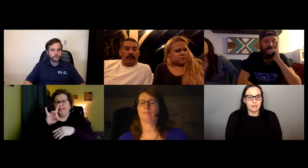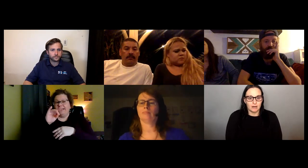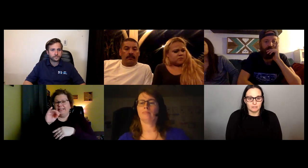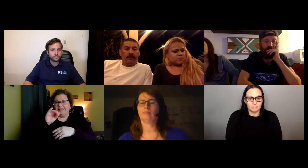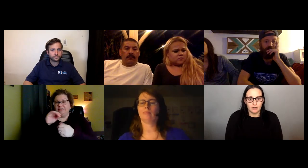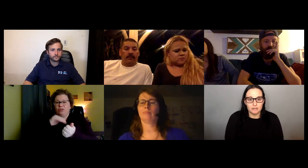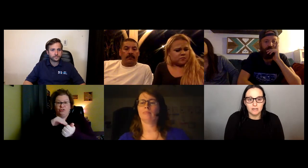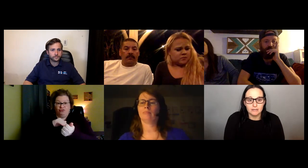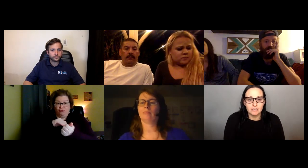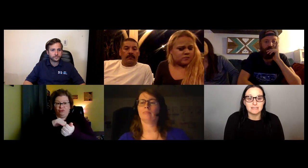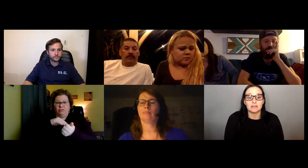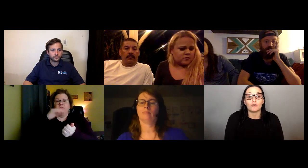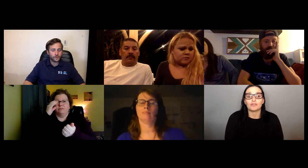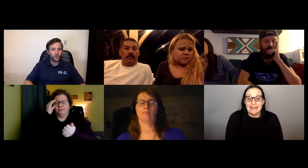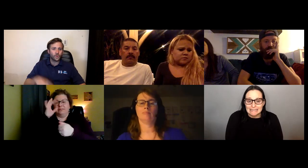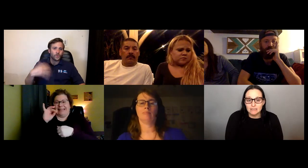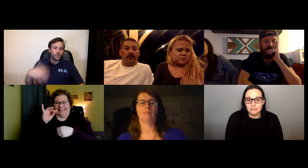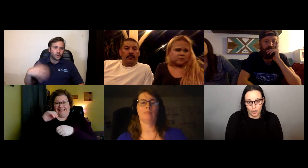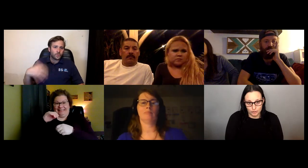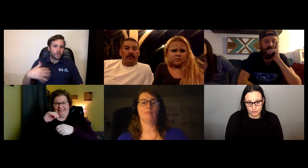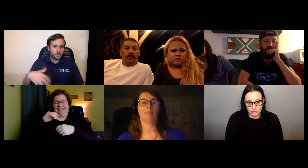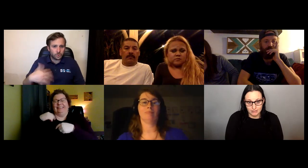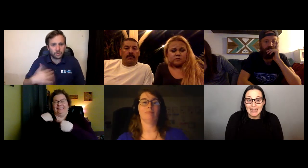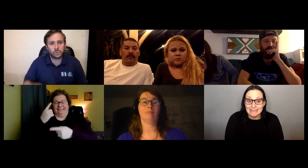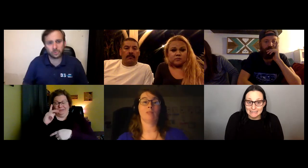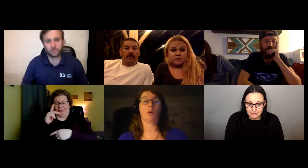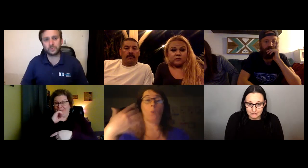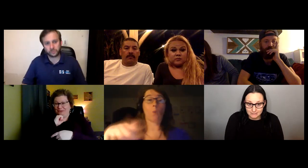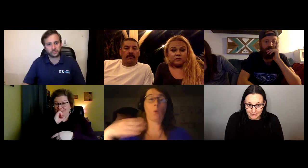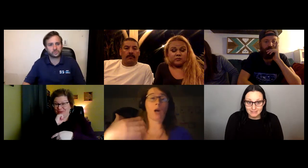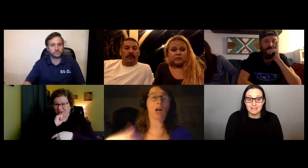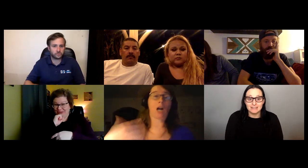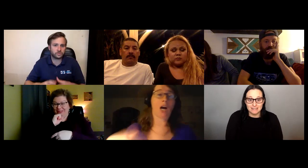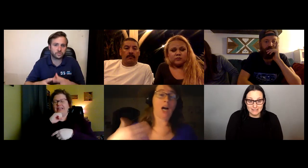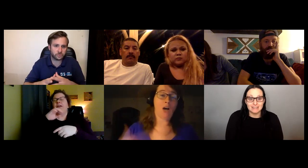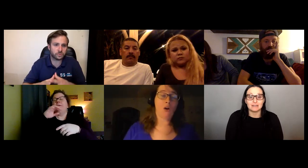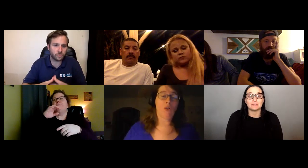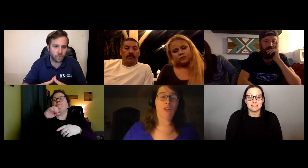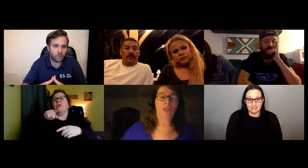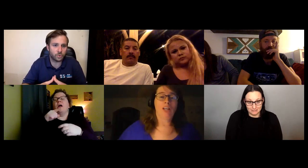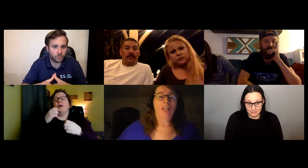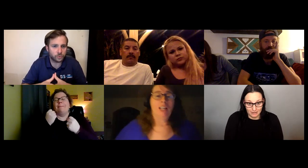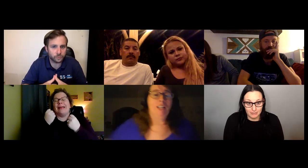um our son has seen over 80 doctors